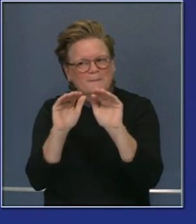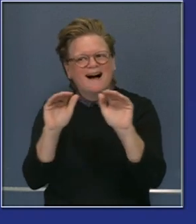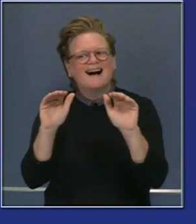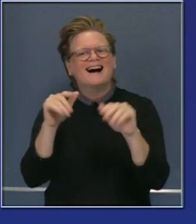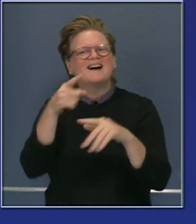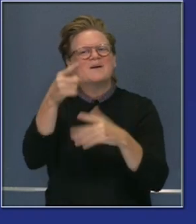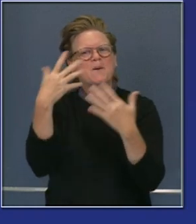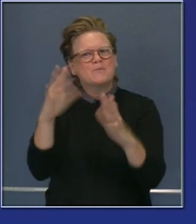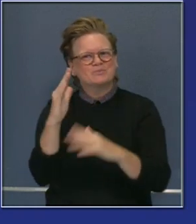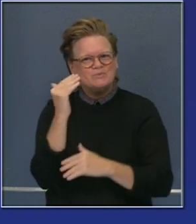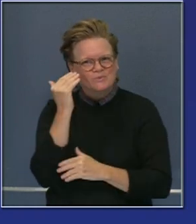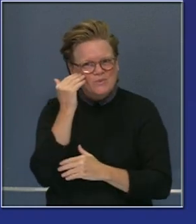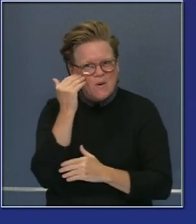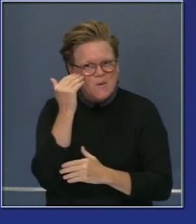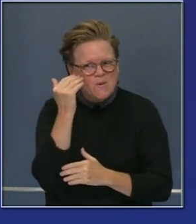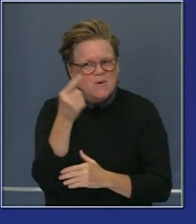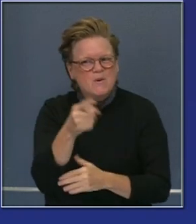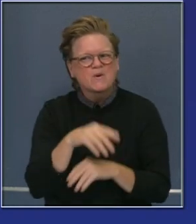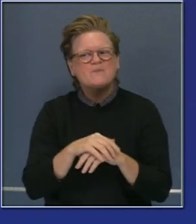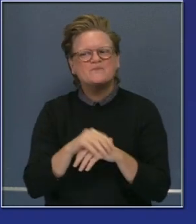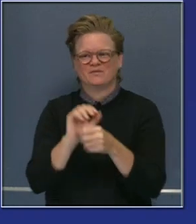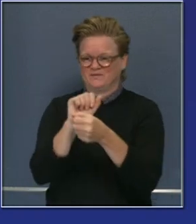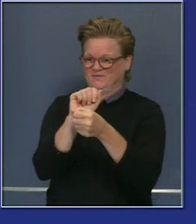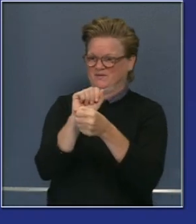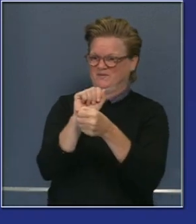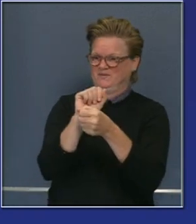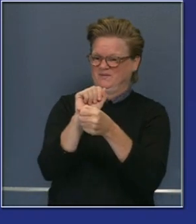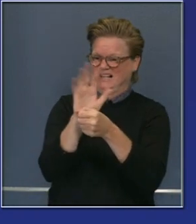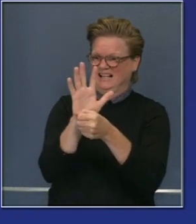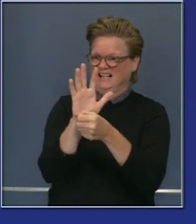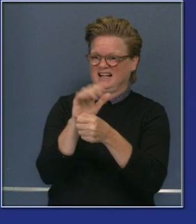STATE AND THAT IS WHY IT IS IMPORTANT TO REMIND EACH AND